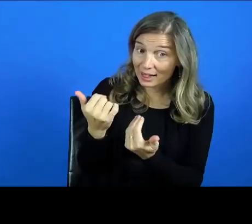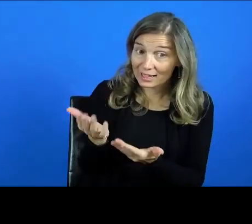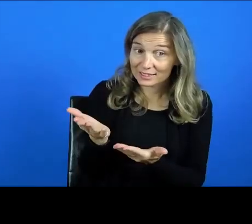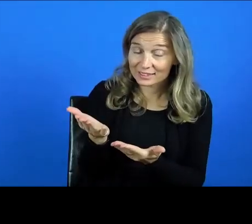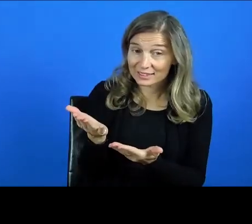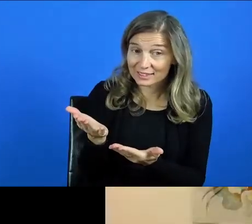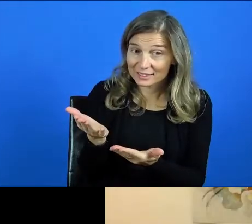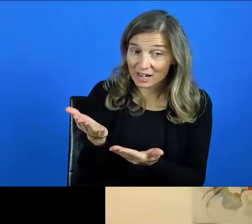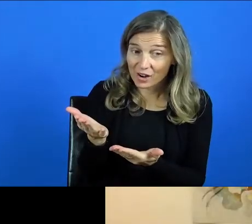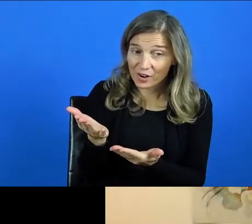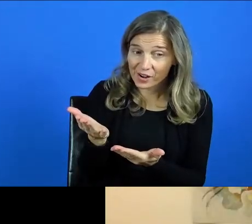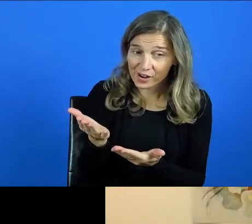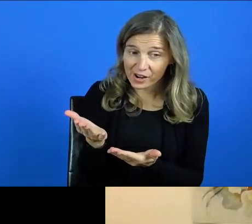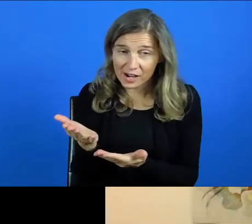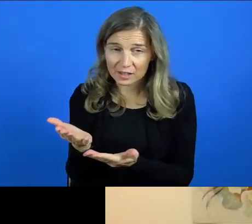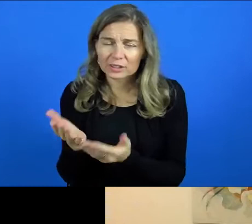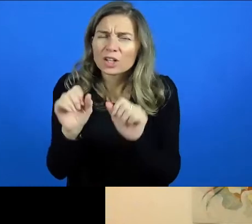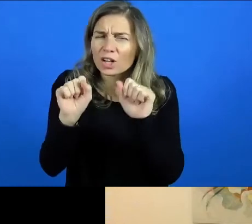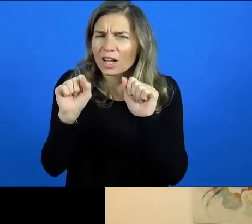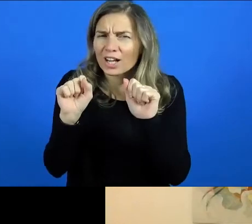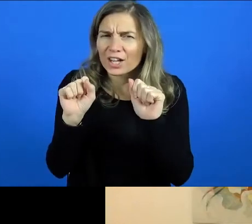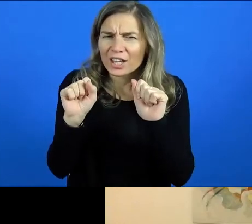Would you mind not showing your presentation